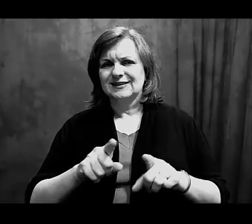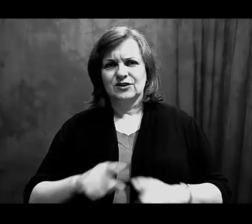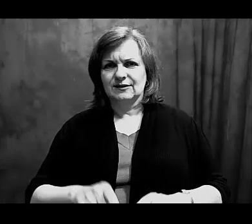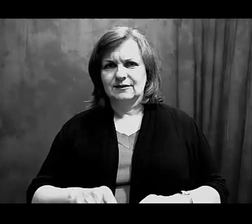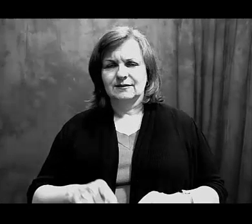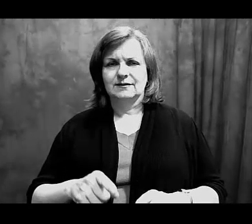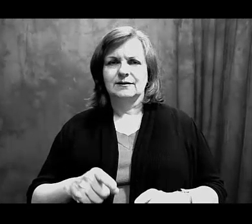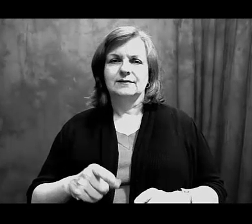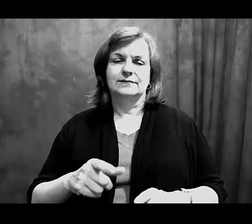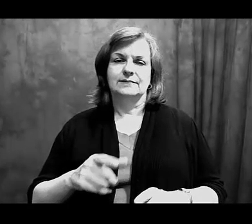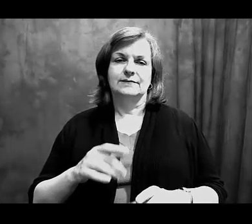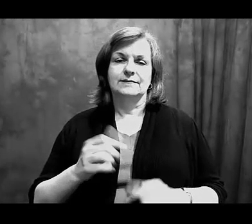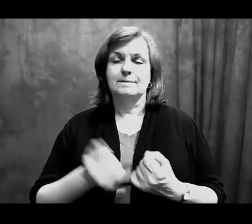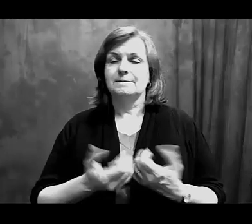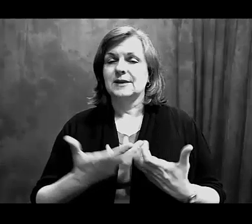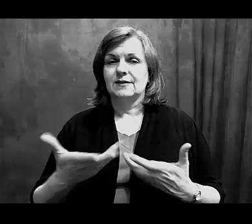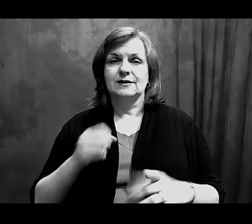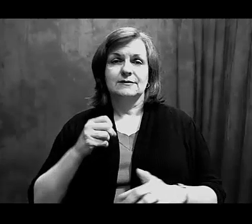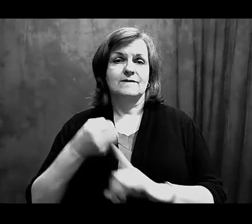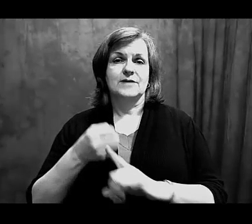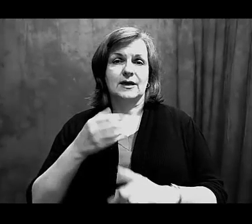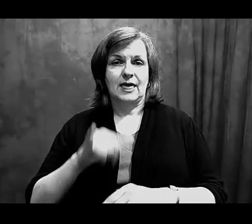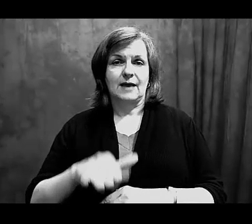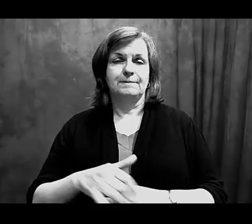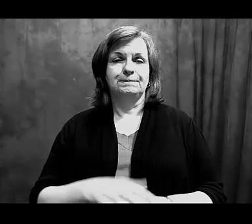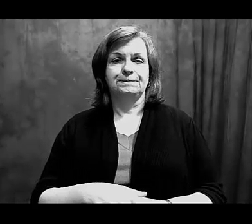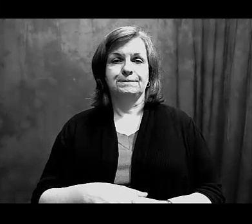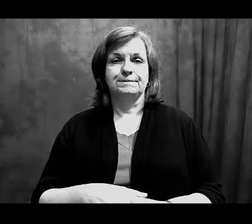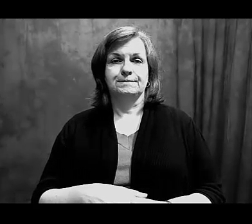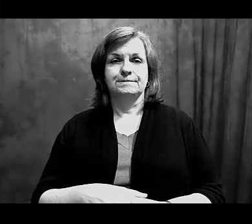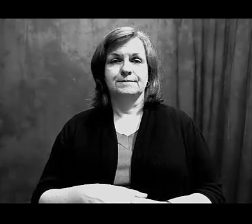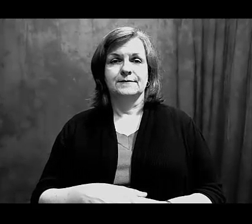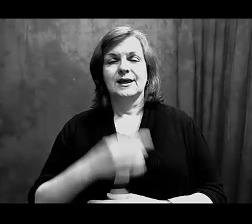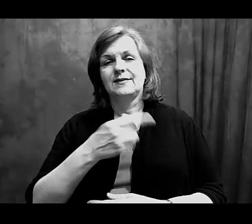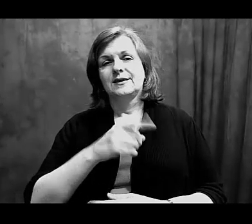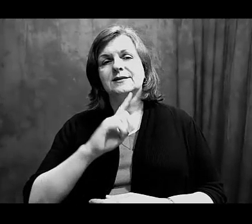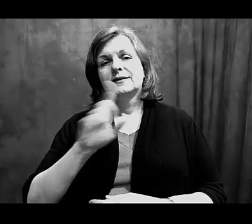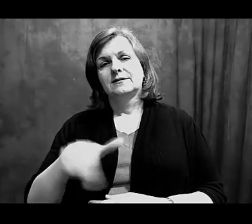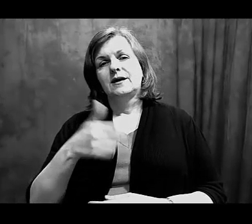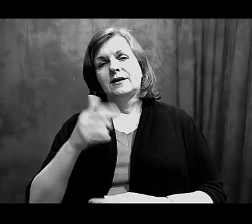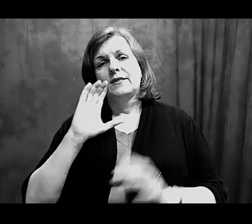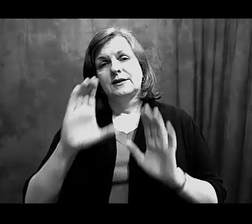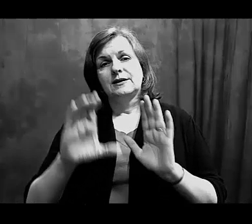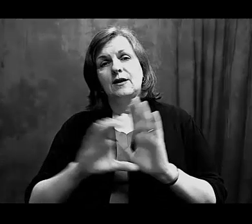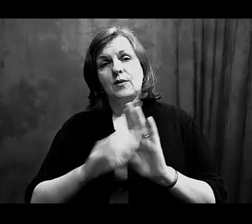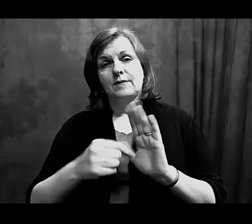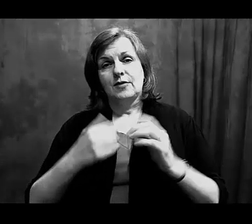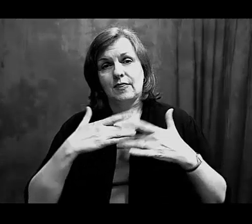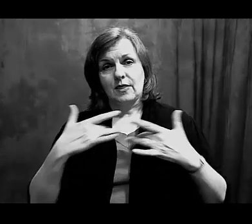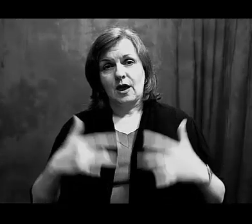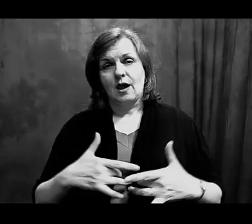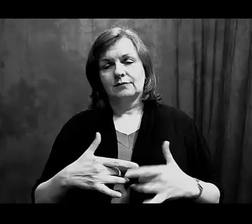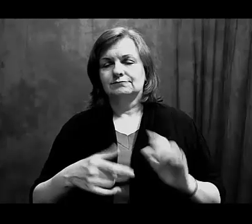or BPM is your heart rate so we have BPM your heart rate beats per minute